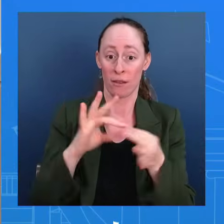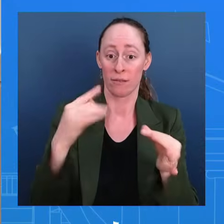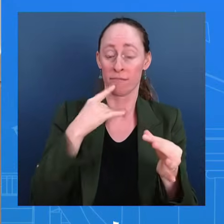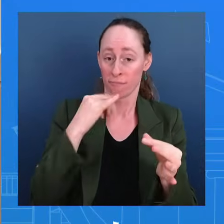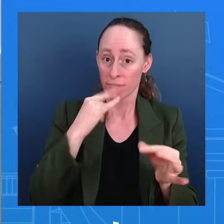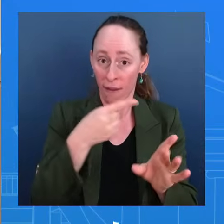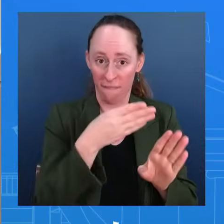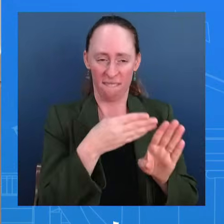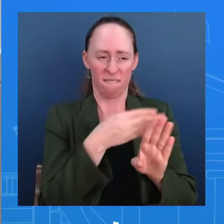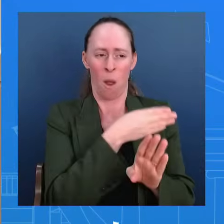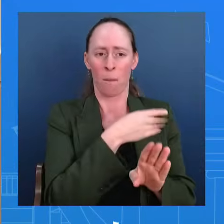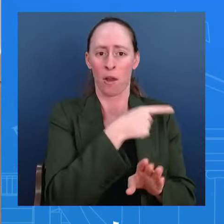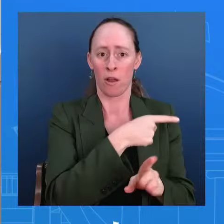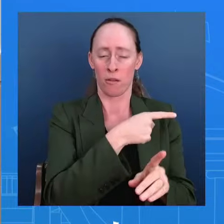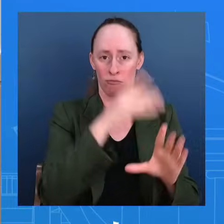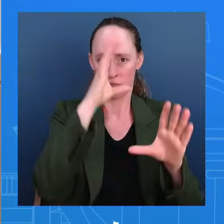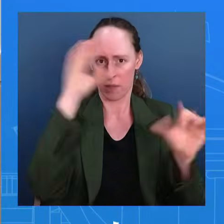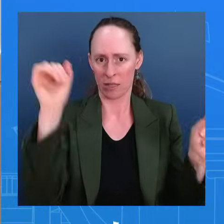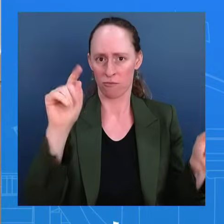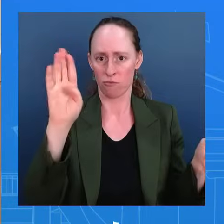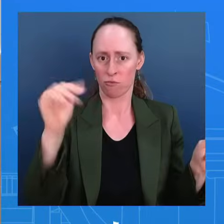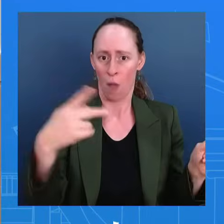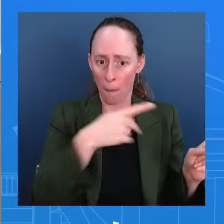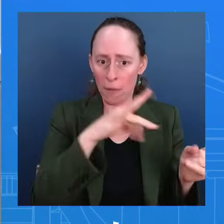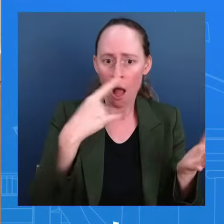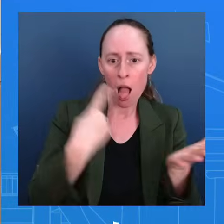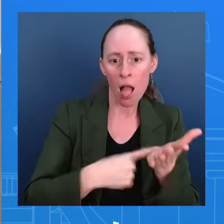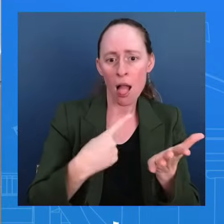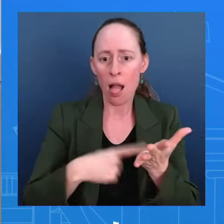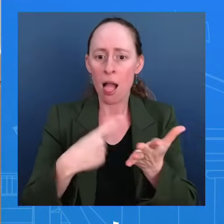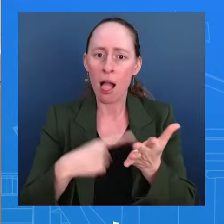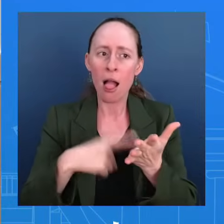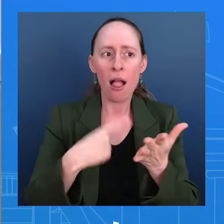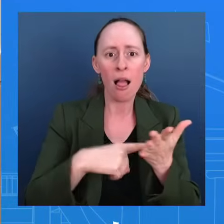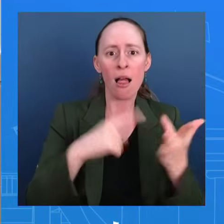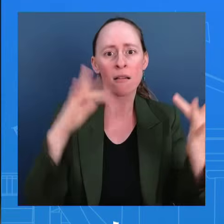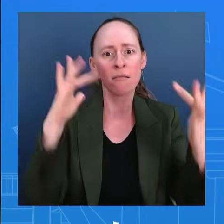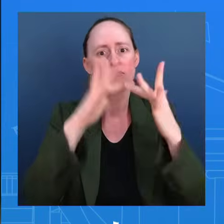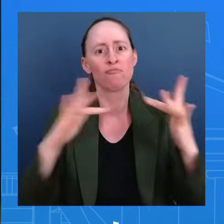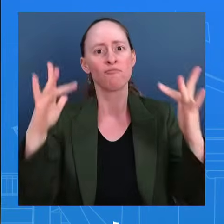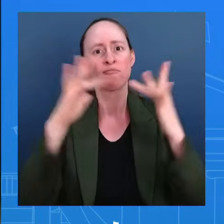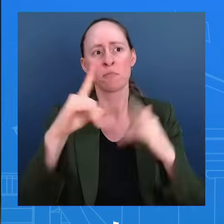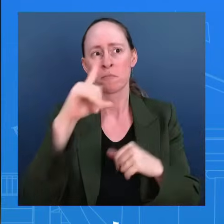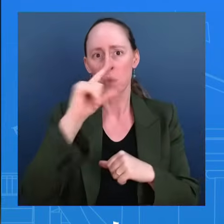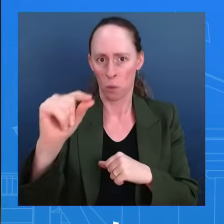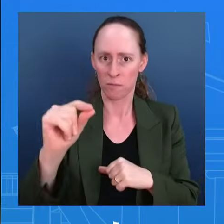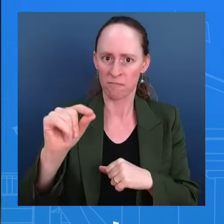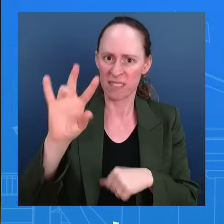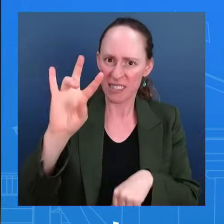at least seven times since leaving office, is that appropriate? Ms. Jean-Pierre: So, look, we're not aware of those calls.